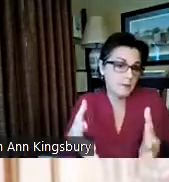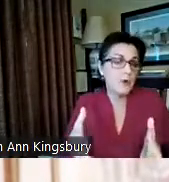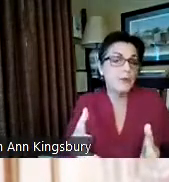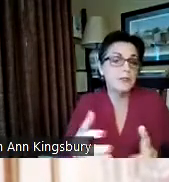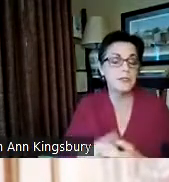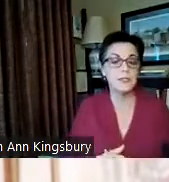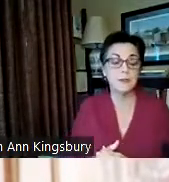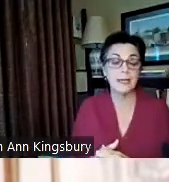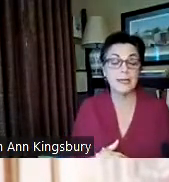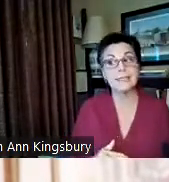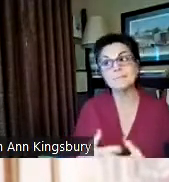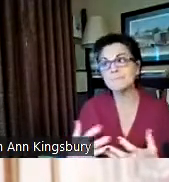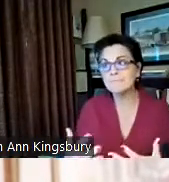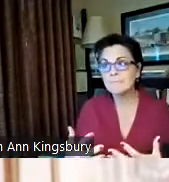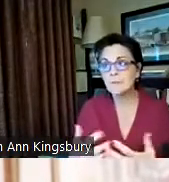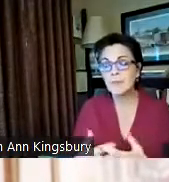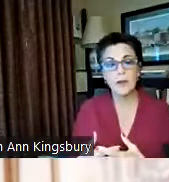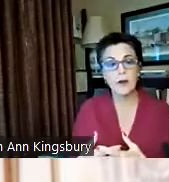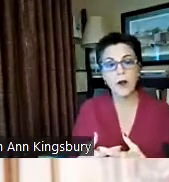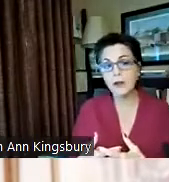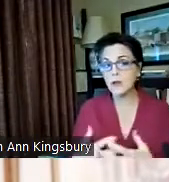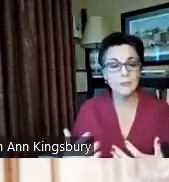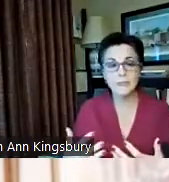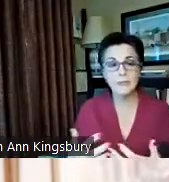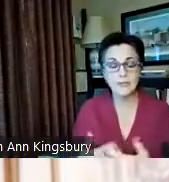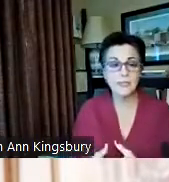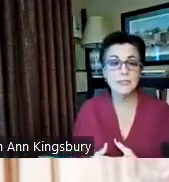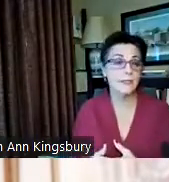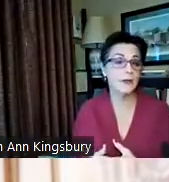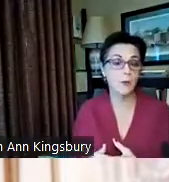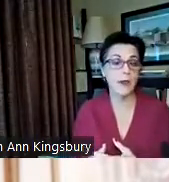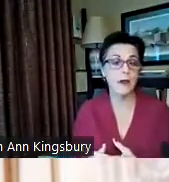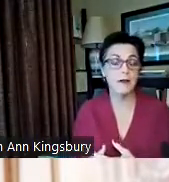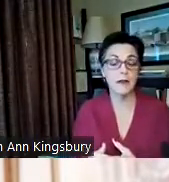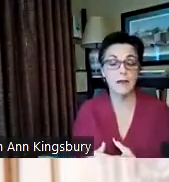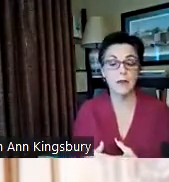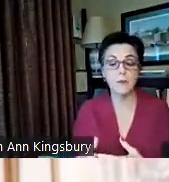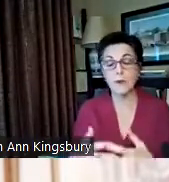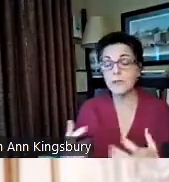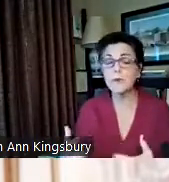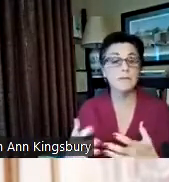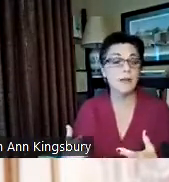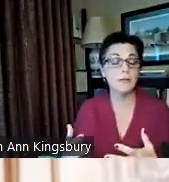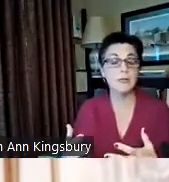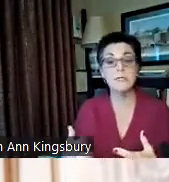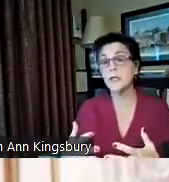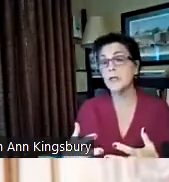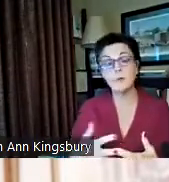support you in your decision making. There are cultural implications there where were people and families will